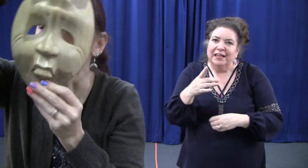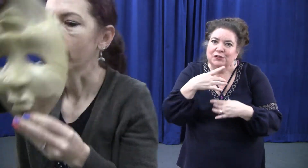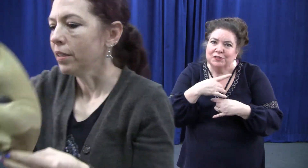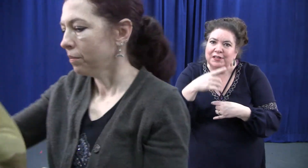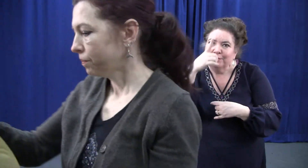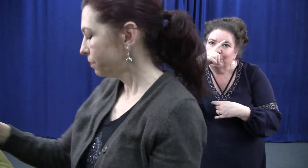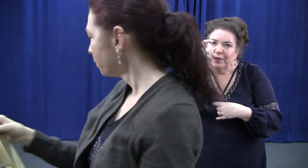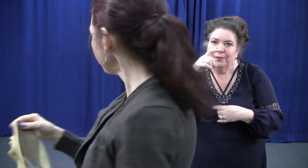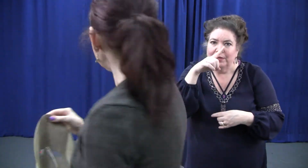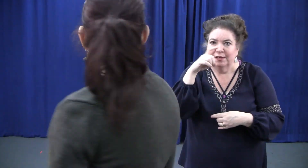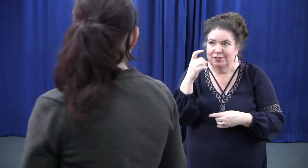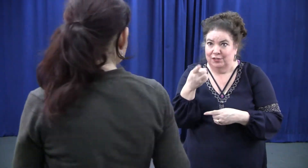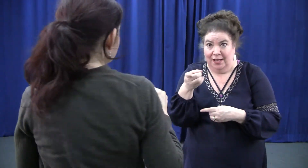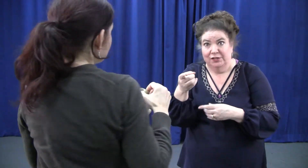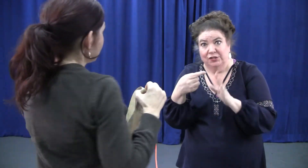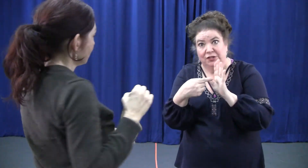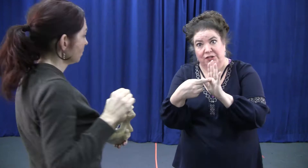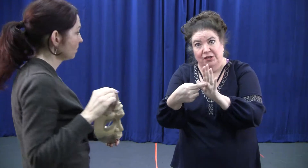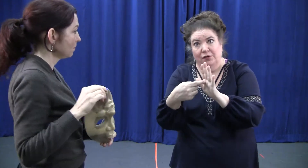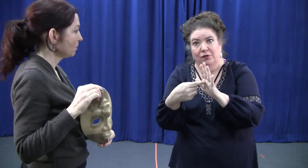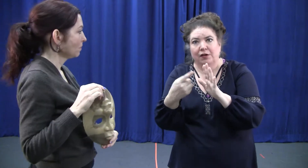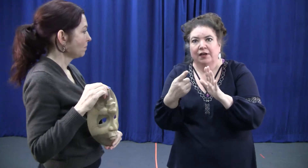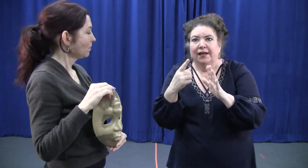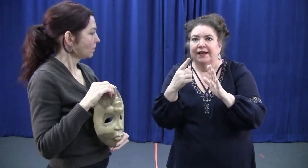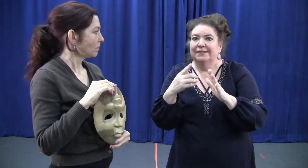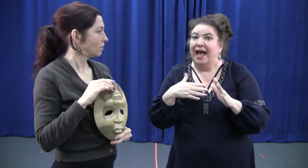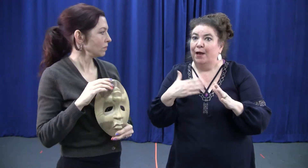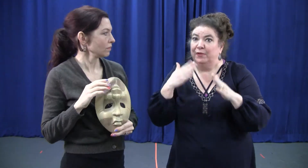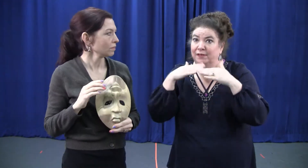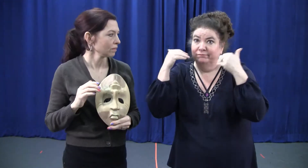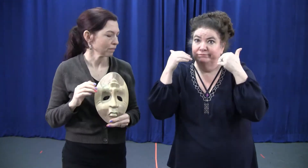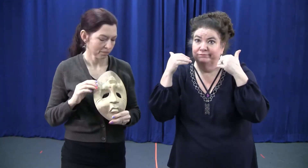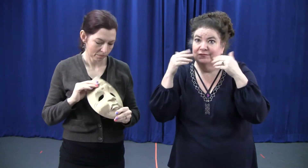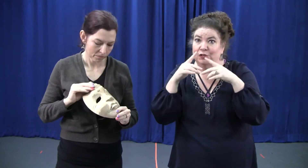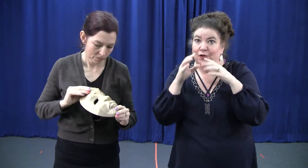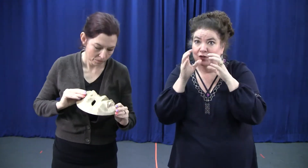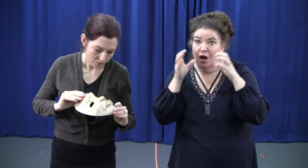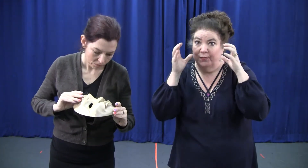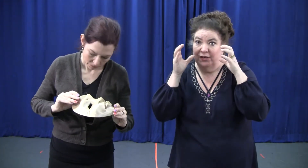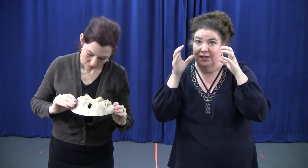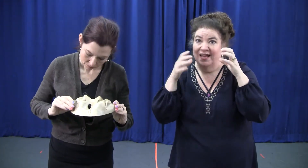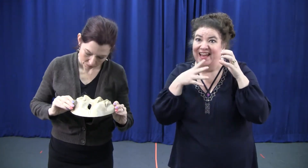interesting for me because, as she just showed, it's happy - so you have a comedy